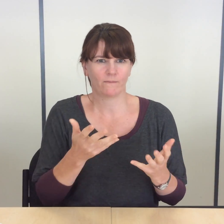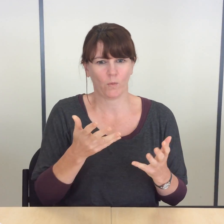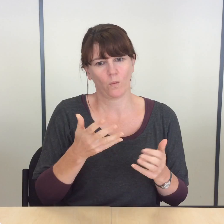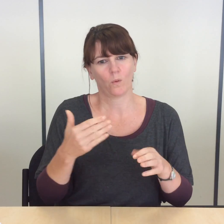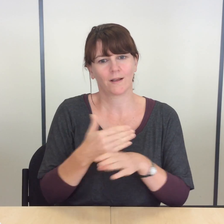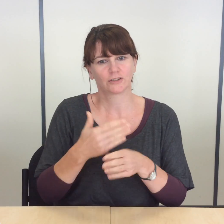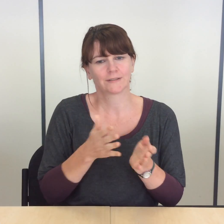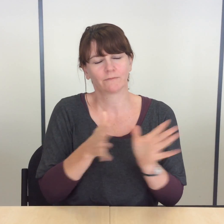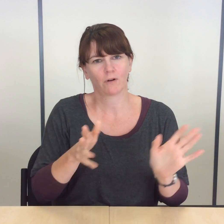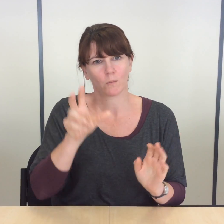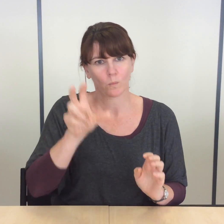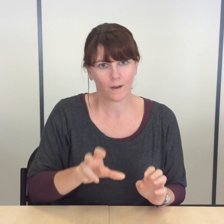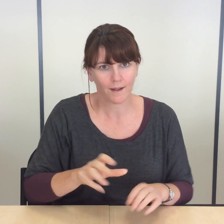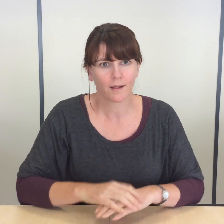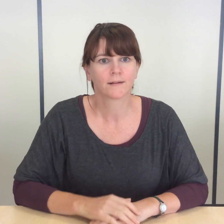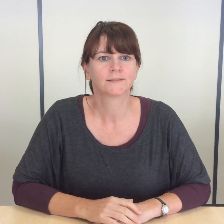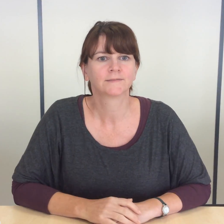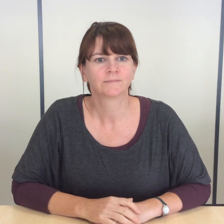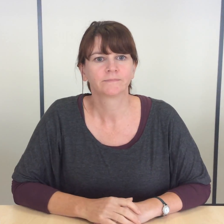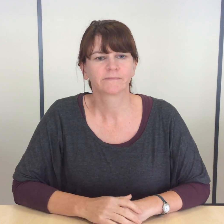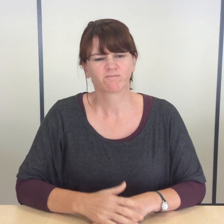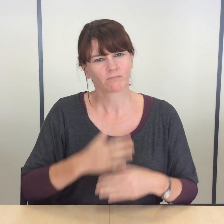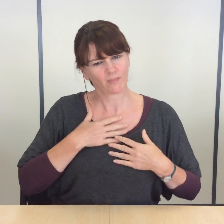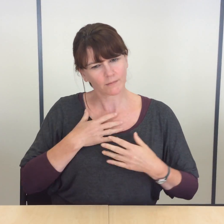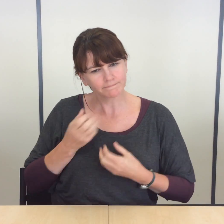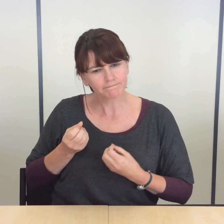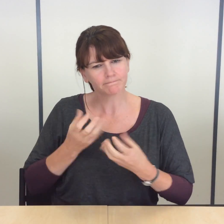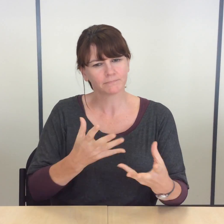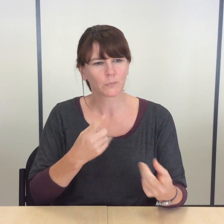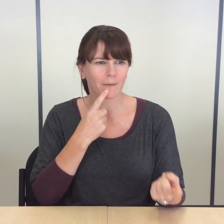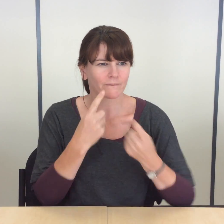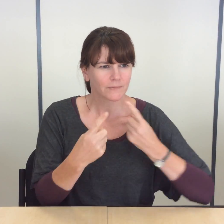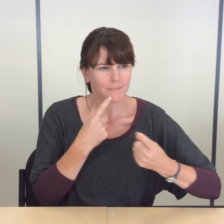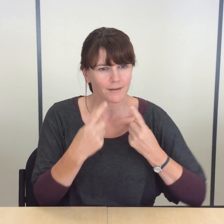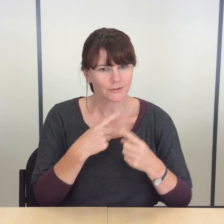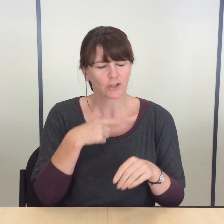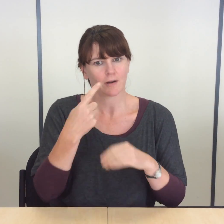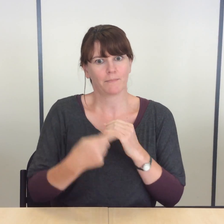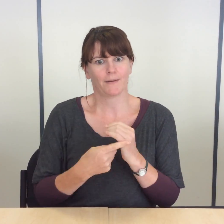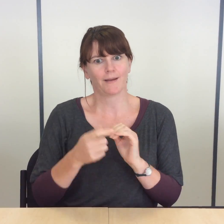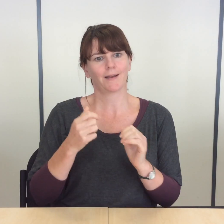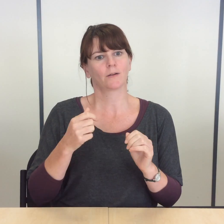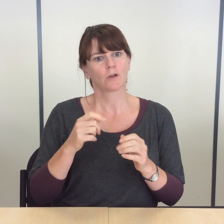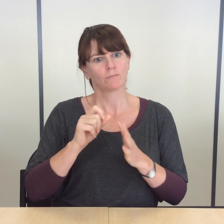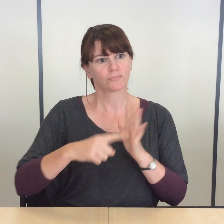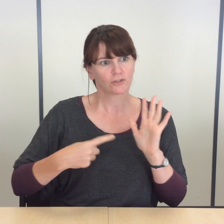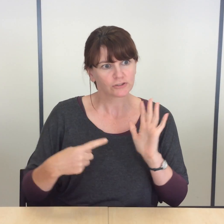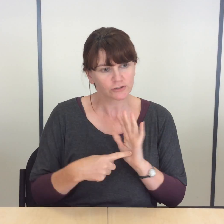I'm an Advisory Board member for Action on Hearing Loss in Wales. I'd like to pass on some information about